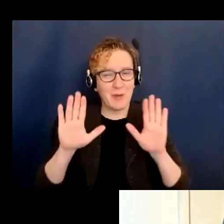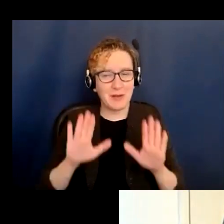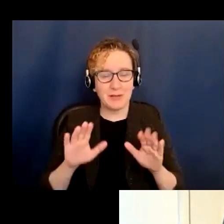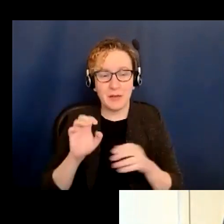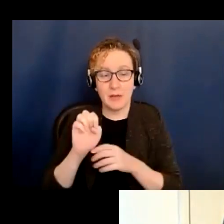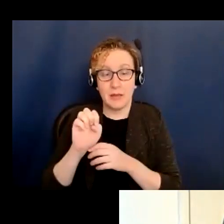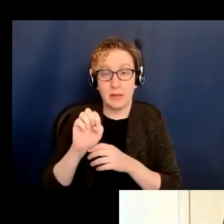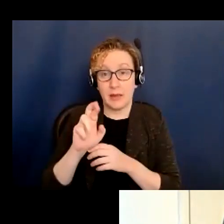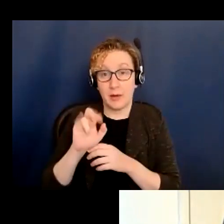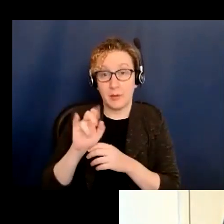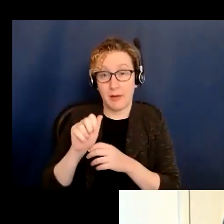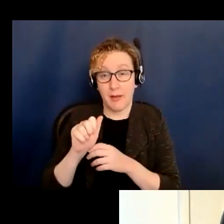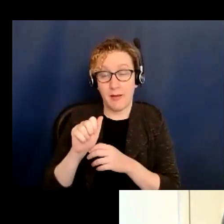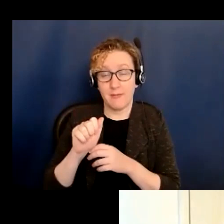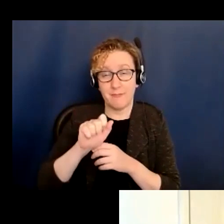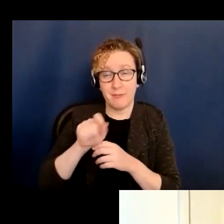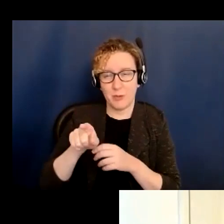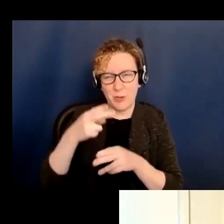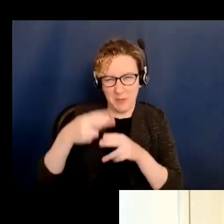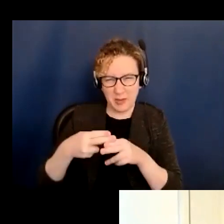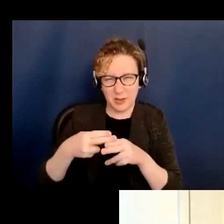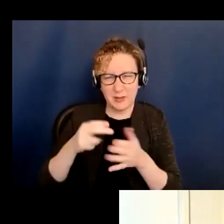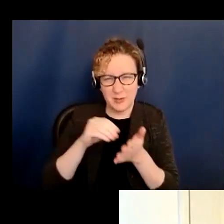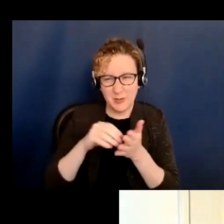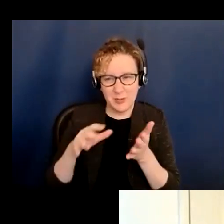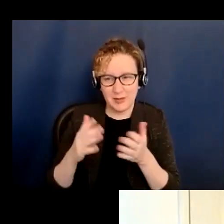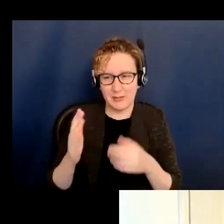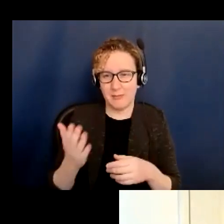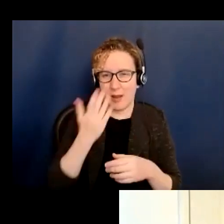Erika, you kind of mentioned this student encountered, it was her first time using a